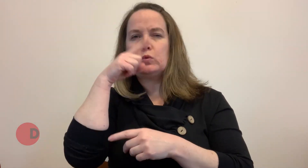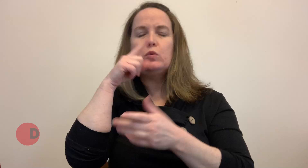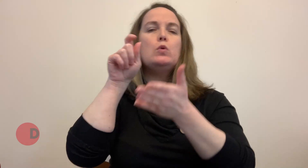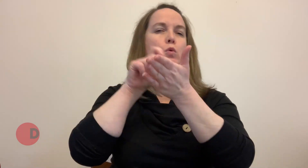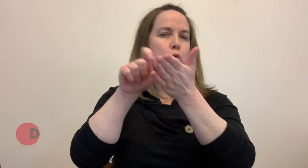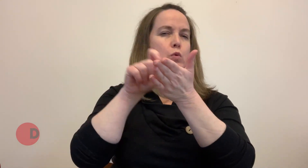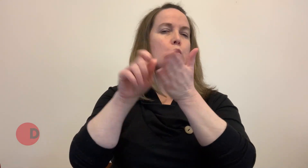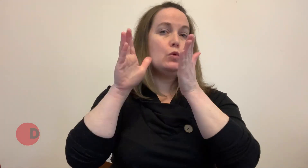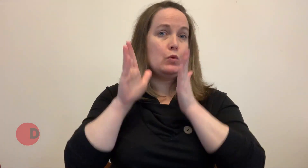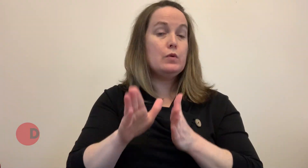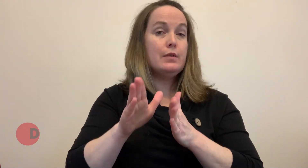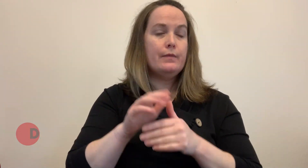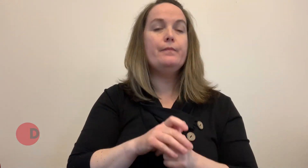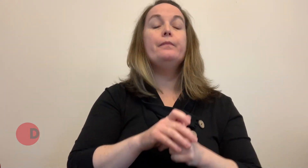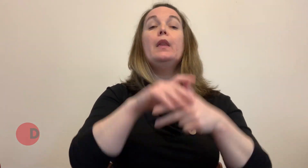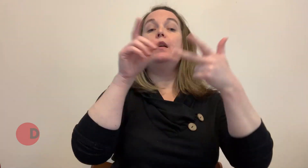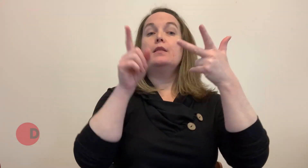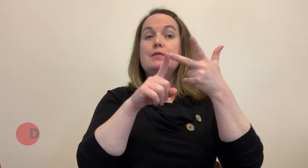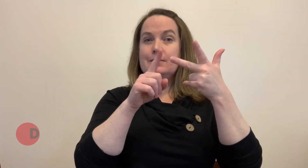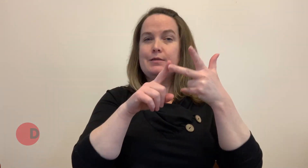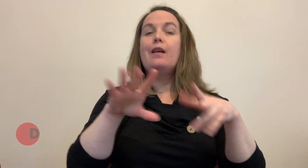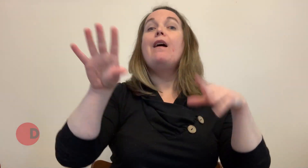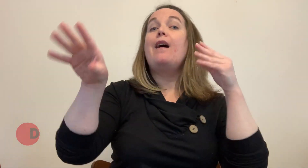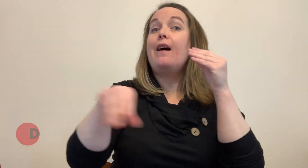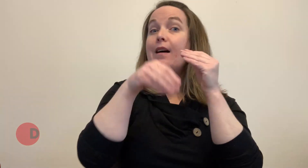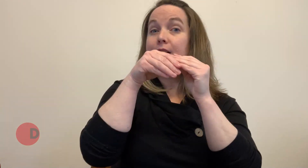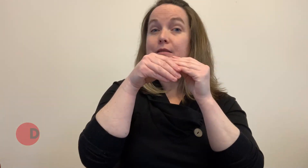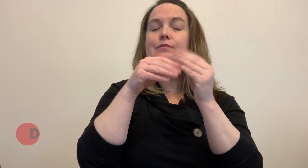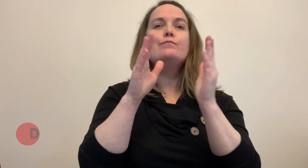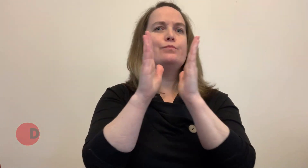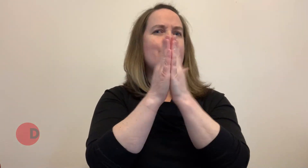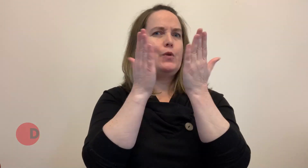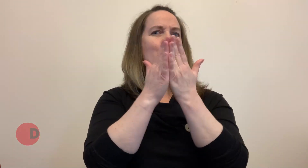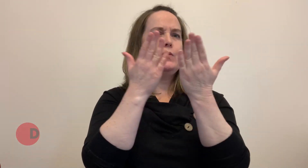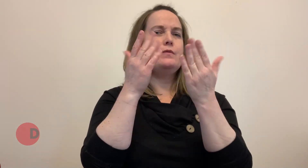and Deaf & Hearing writers; and creating Deaf Book libraries